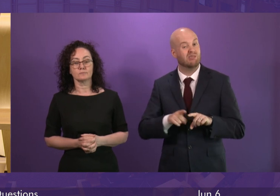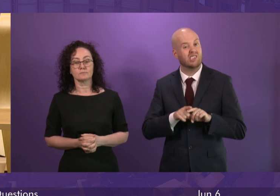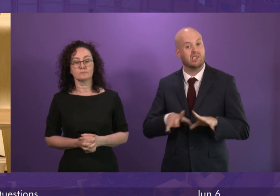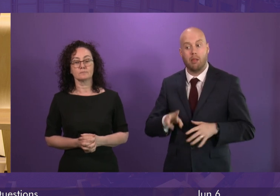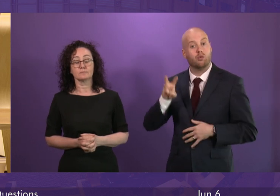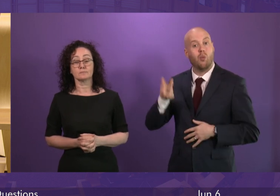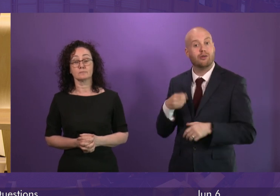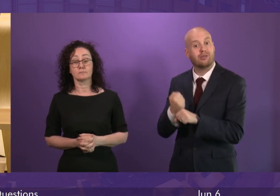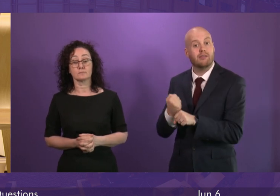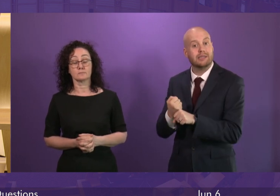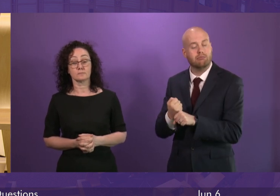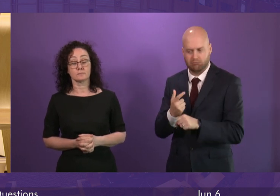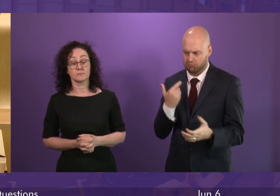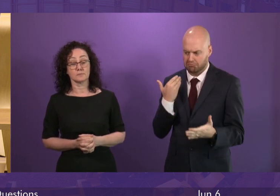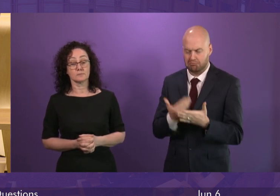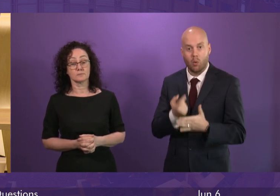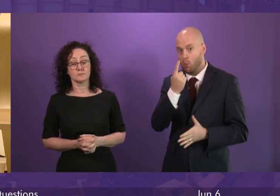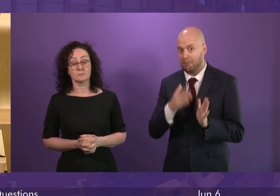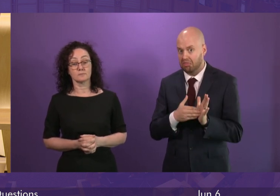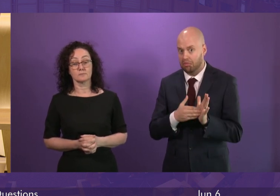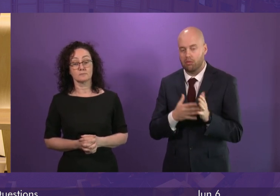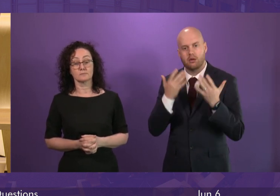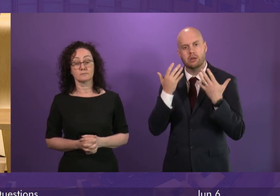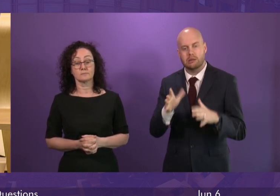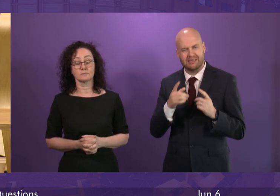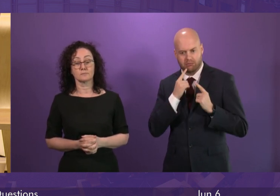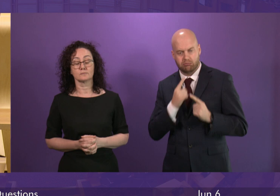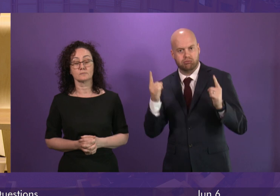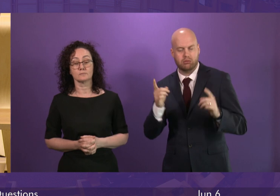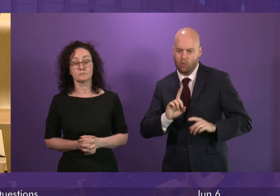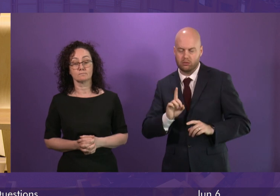month later, the Welsh Government has announced the welcome decision to scrap plans to build